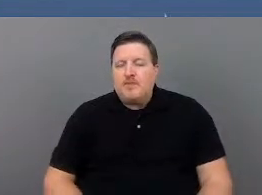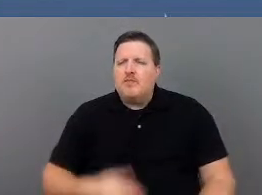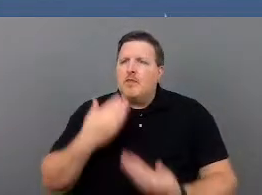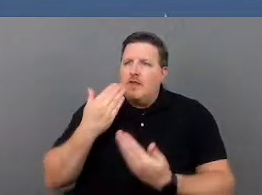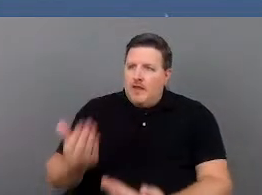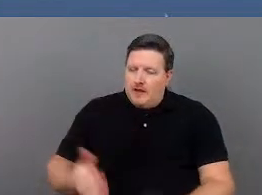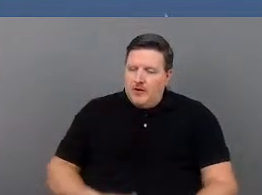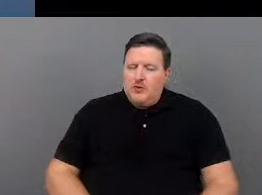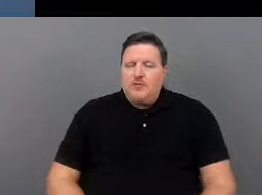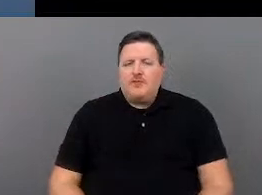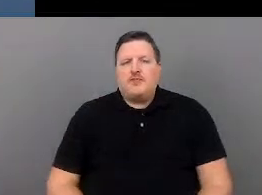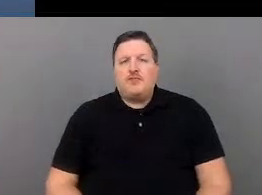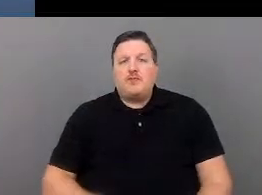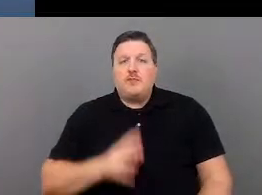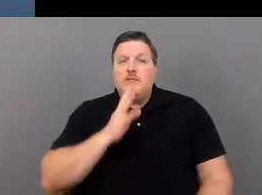SPEAKER 4, HANNAH MERRILL.